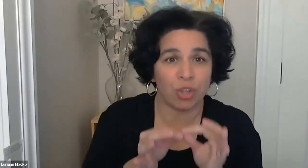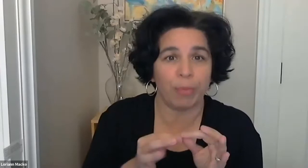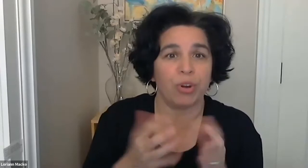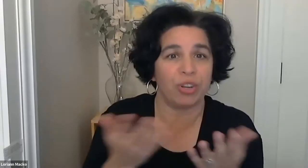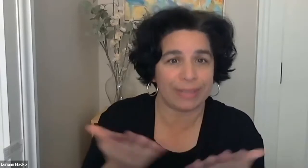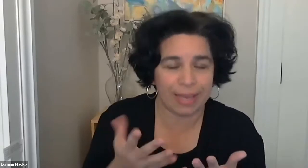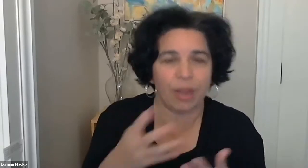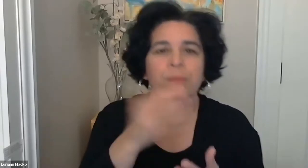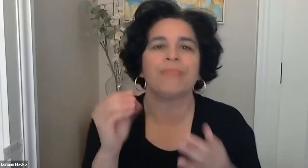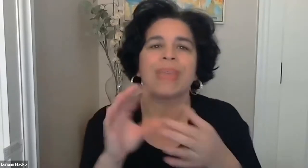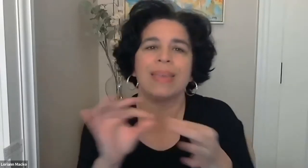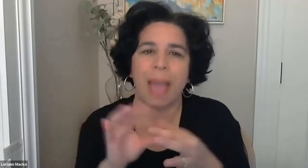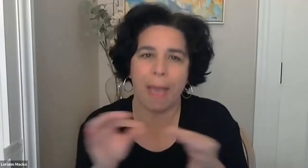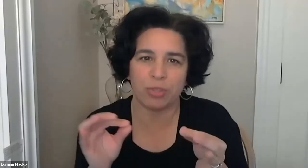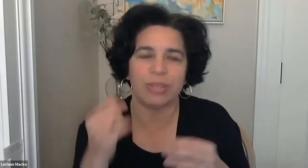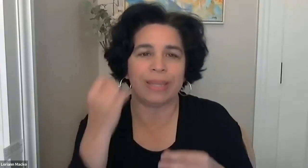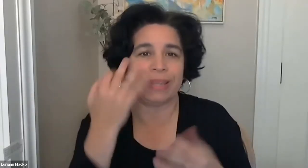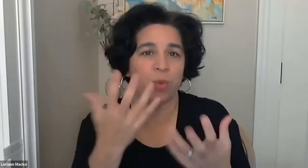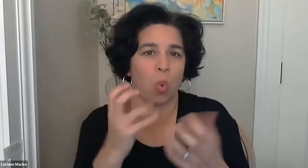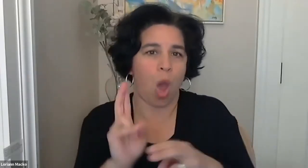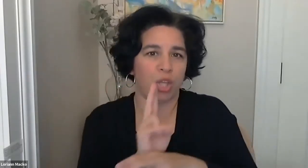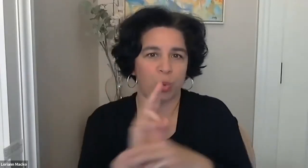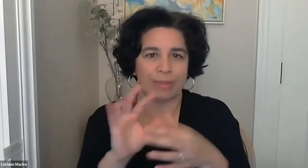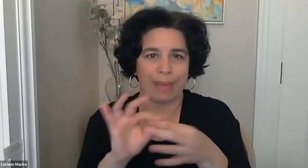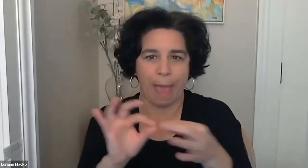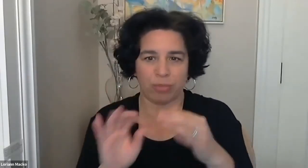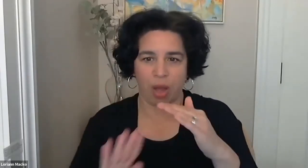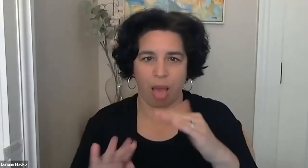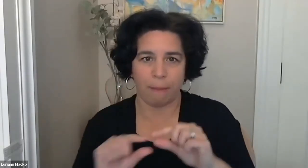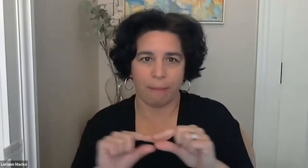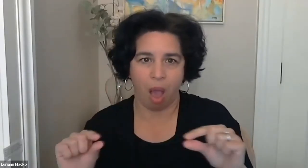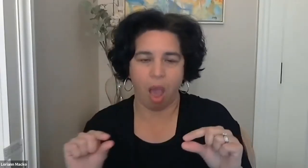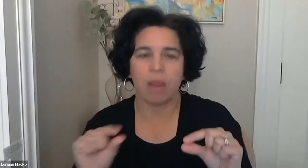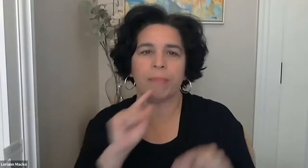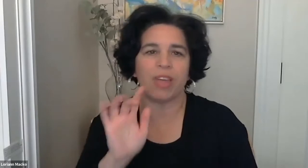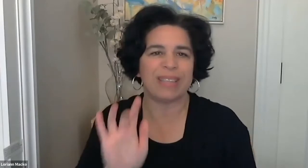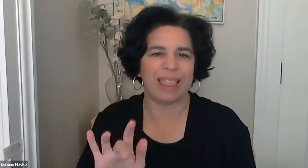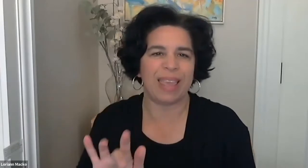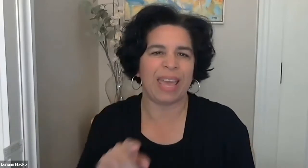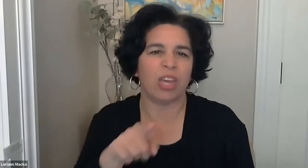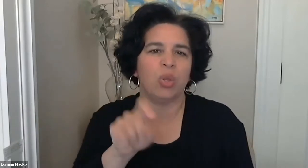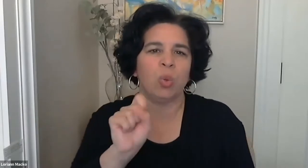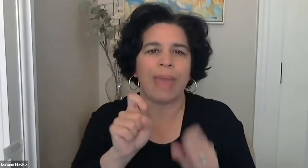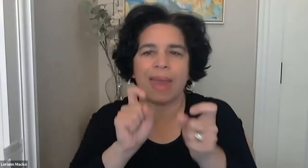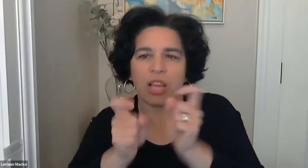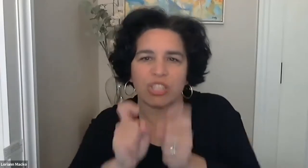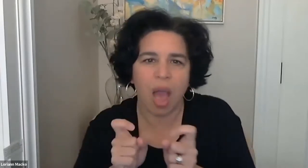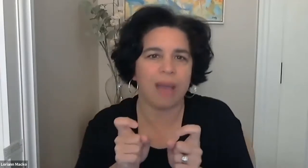We do have a voice interpreter here and a live captionist. And if you do need that caption,